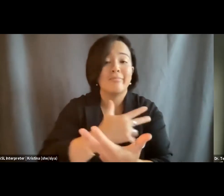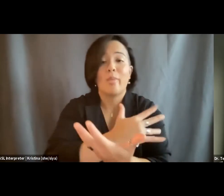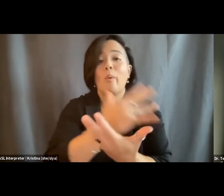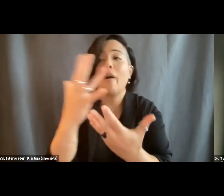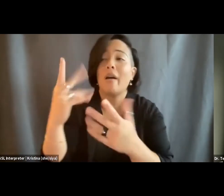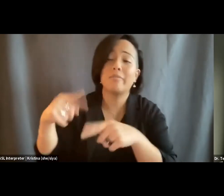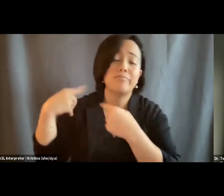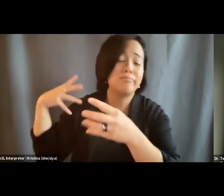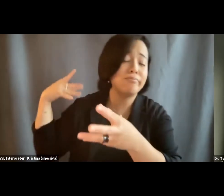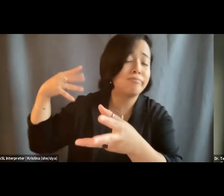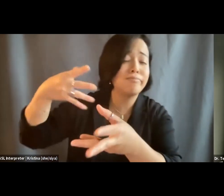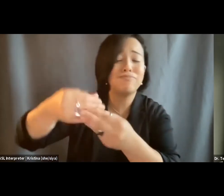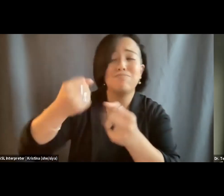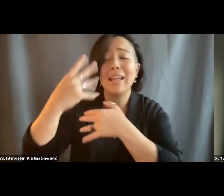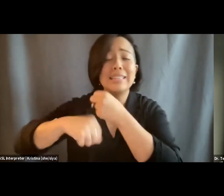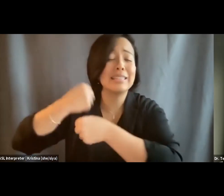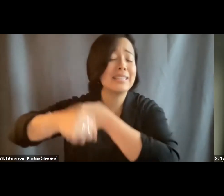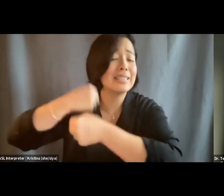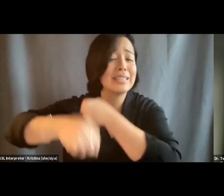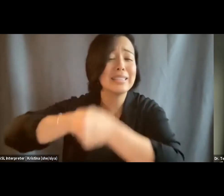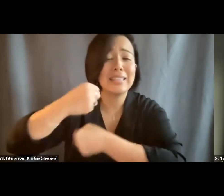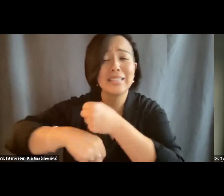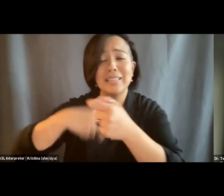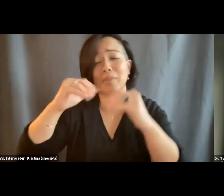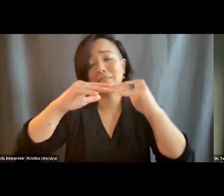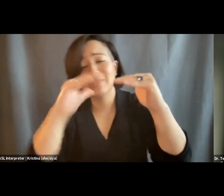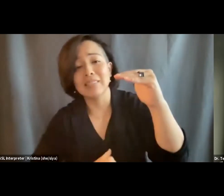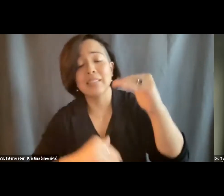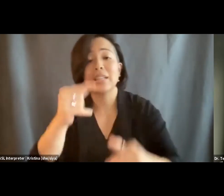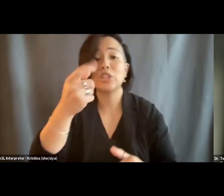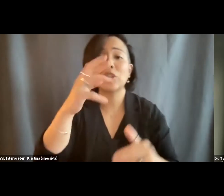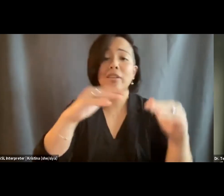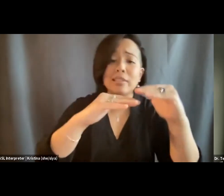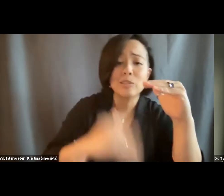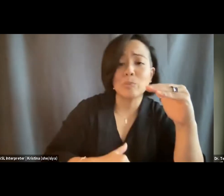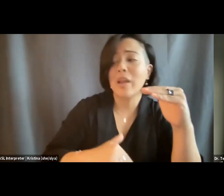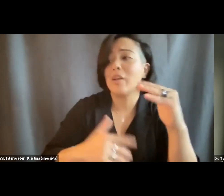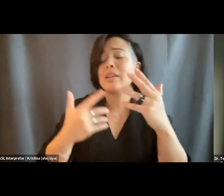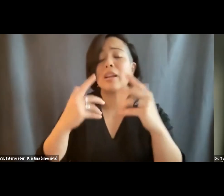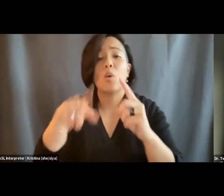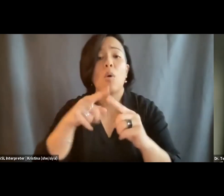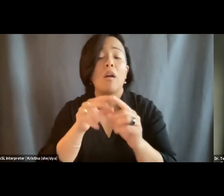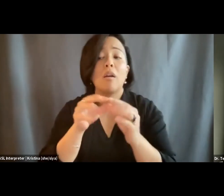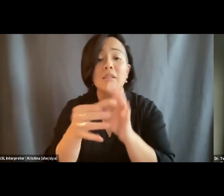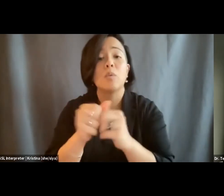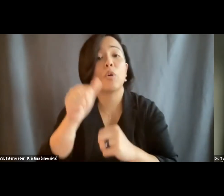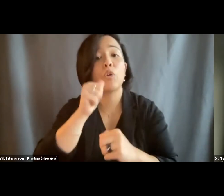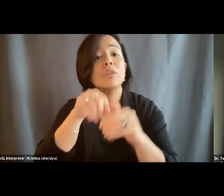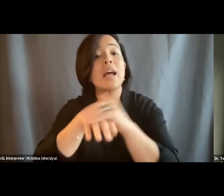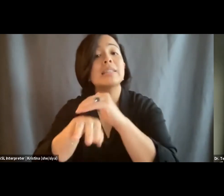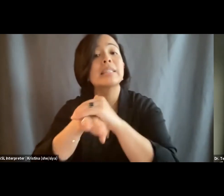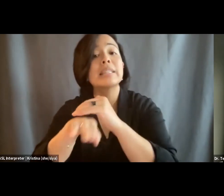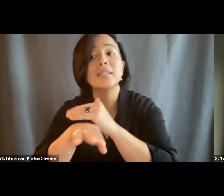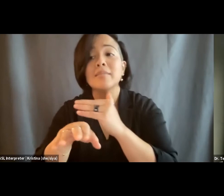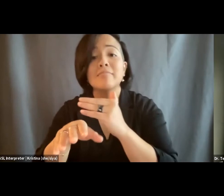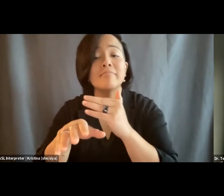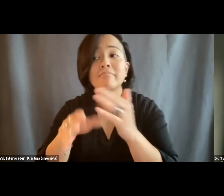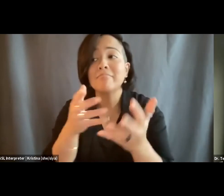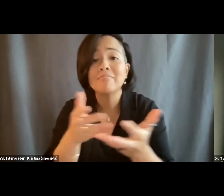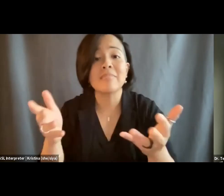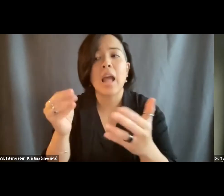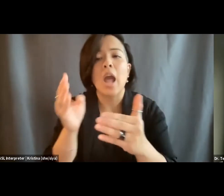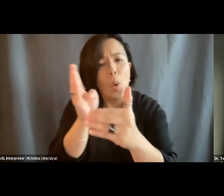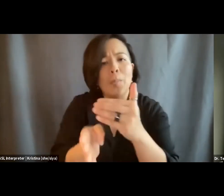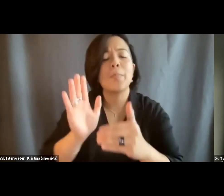to girls accessing and completing their secondary education.